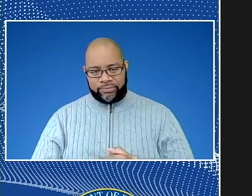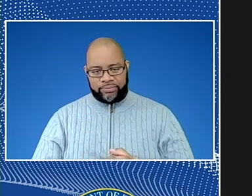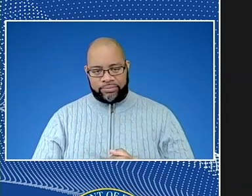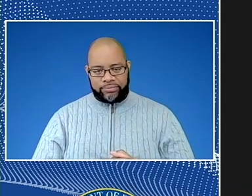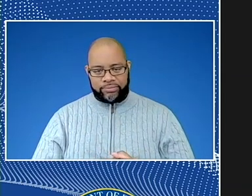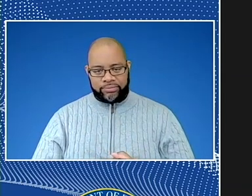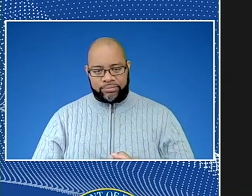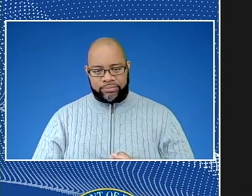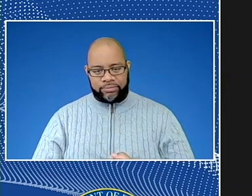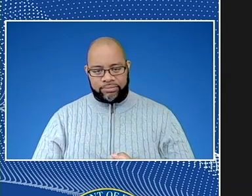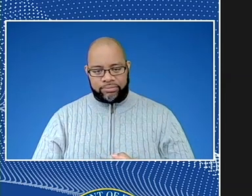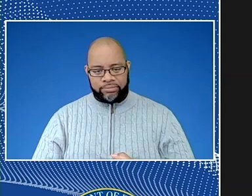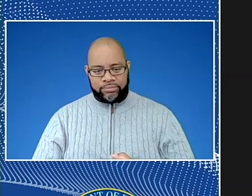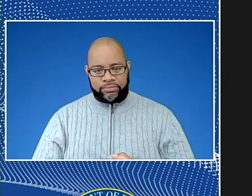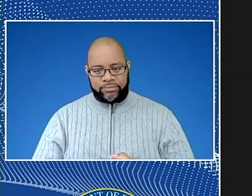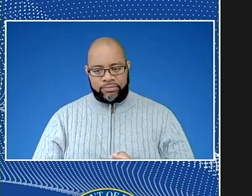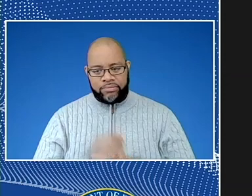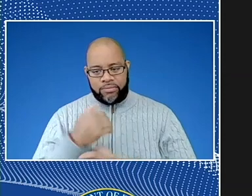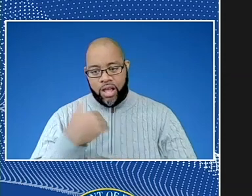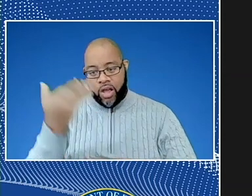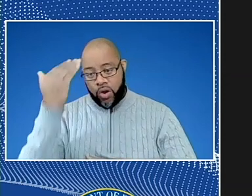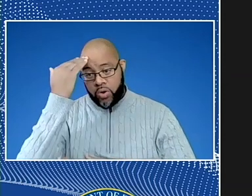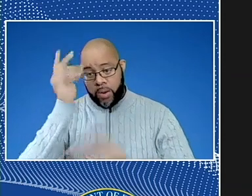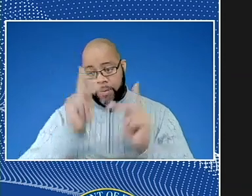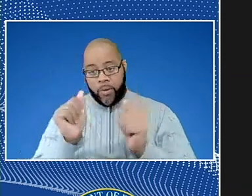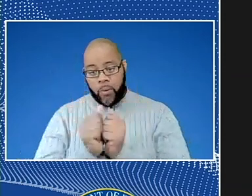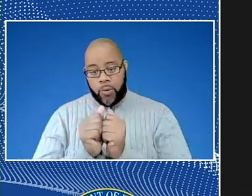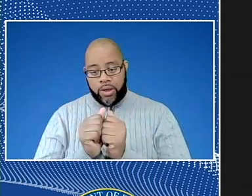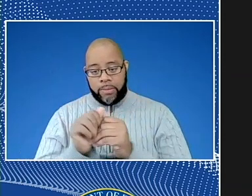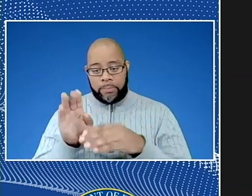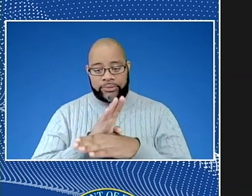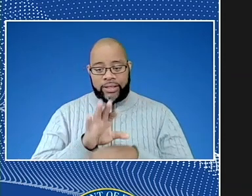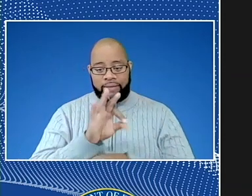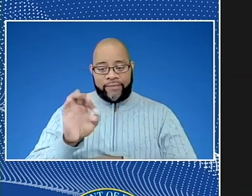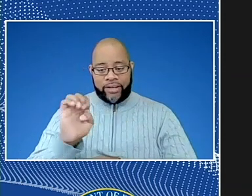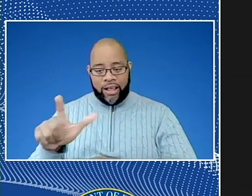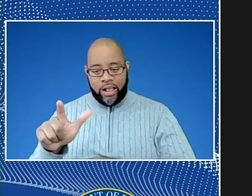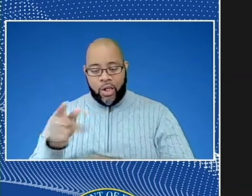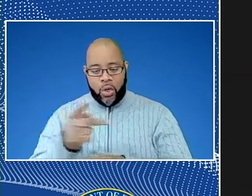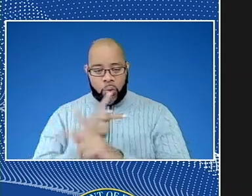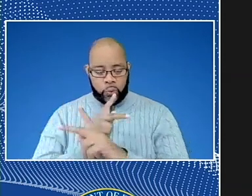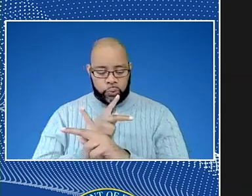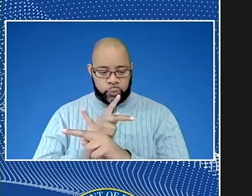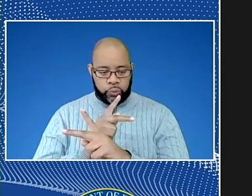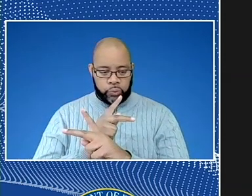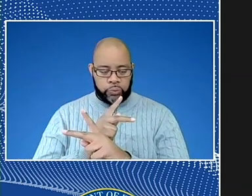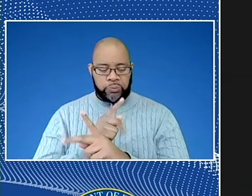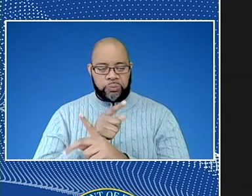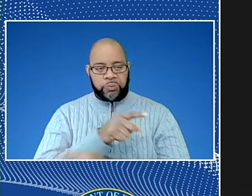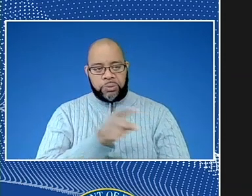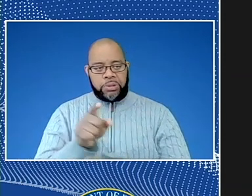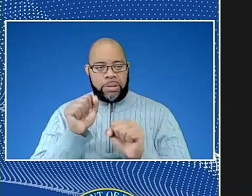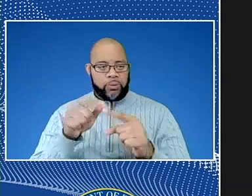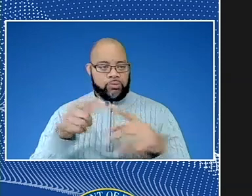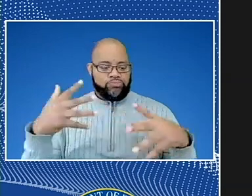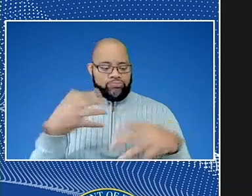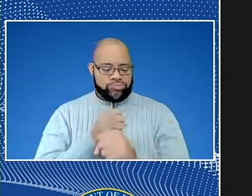I know that folks with commercial FFEL Loans are able to consolidate those into a